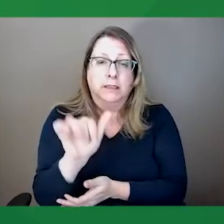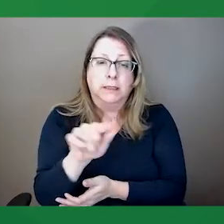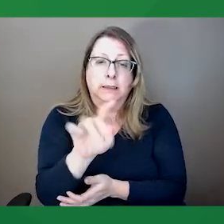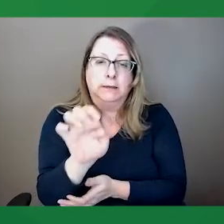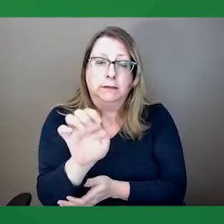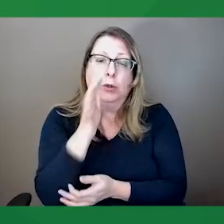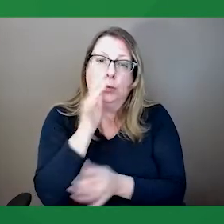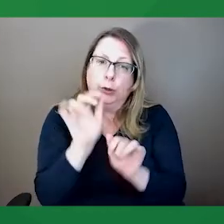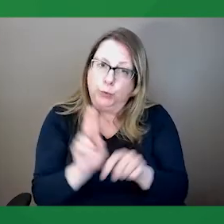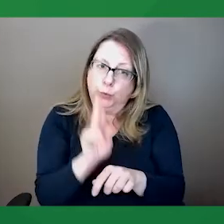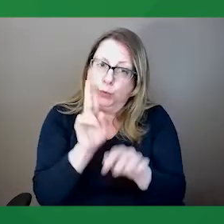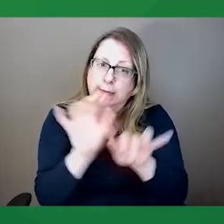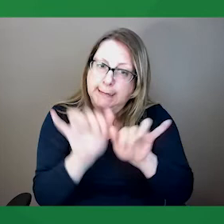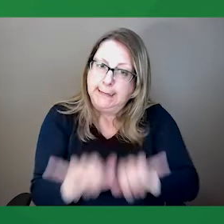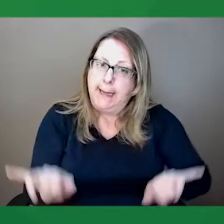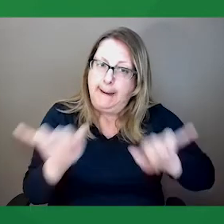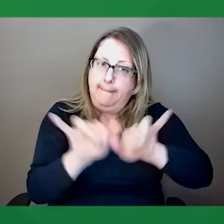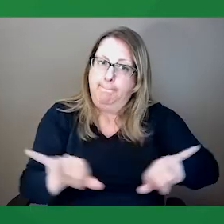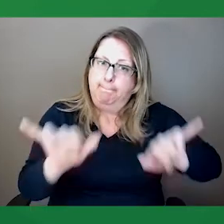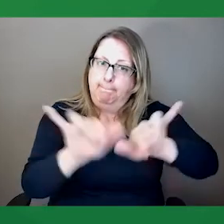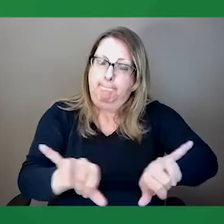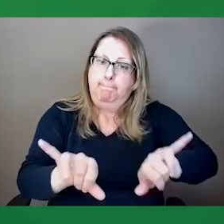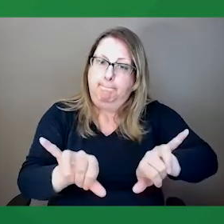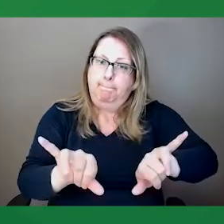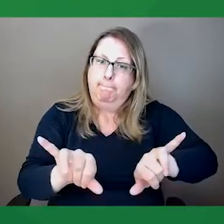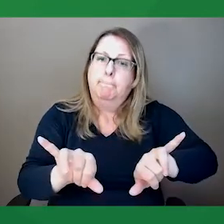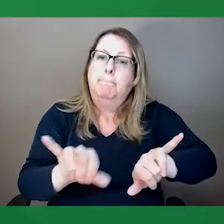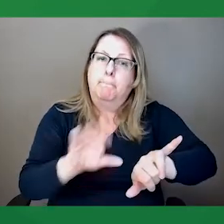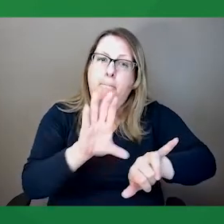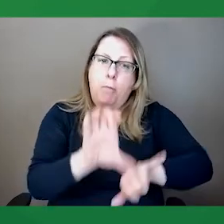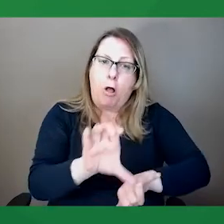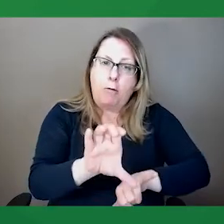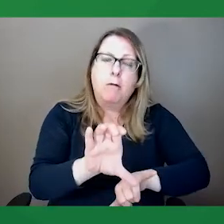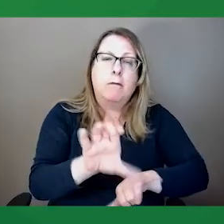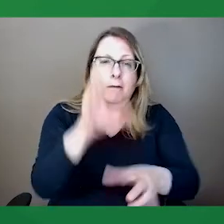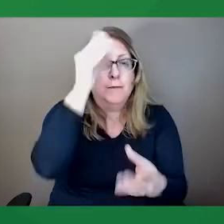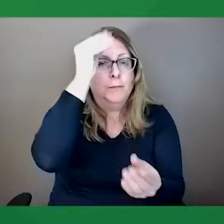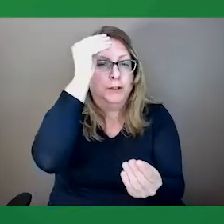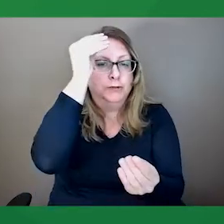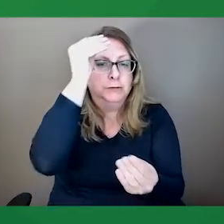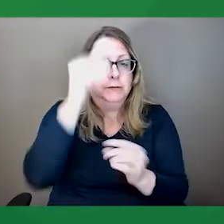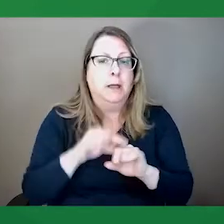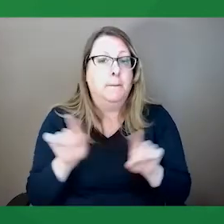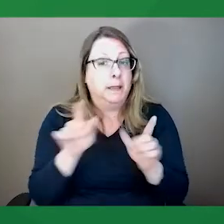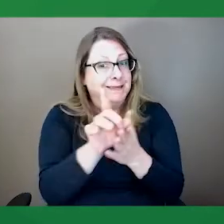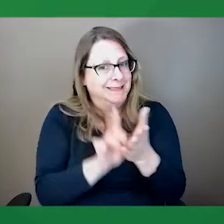So in your entire website, you will be using the same component,